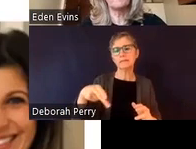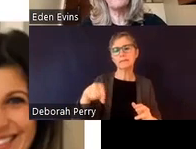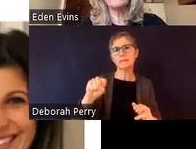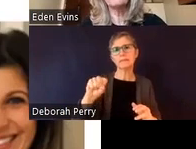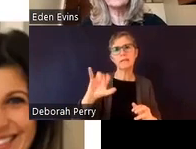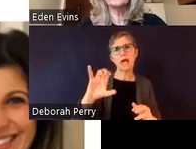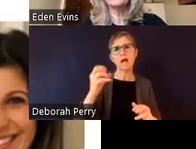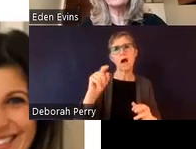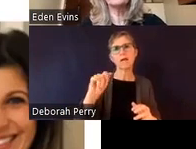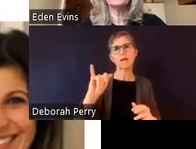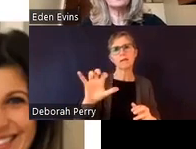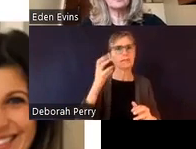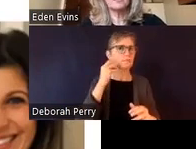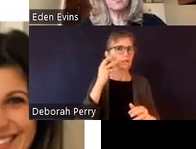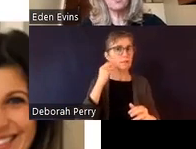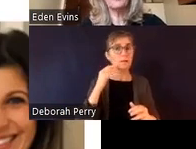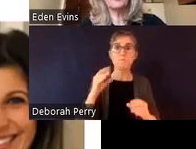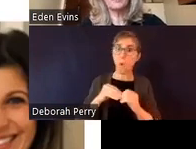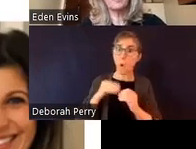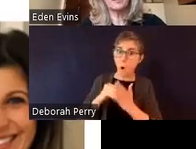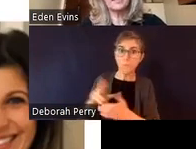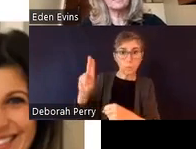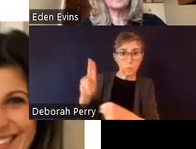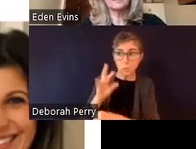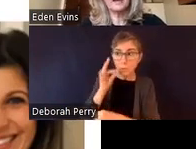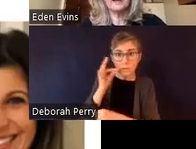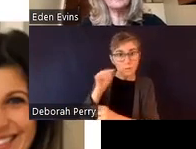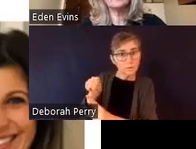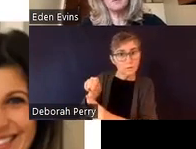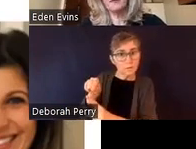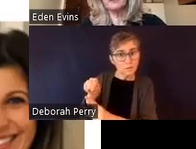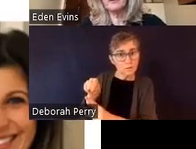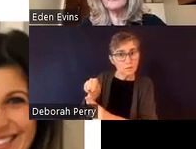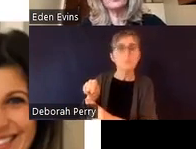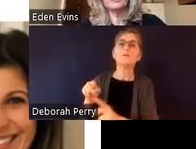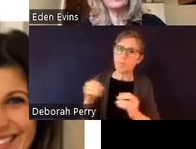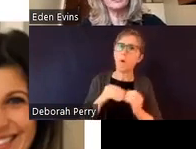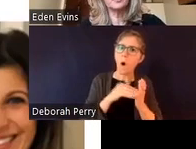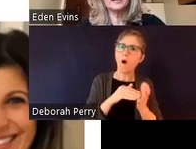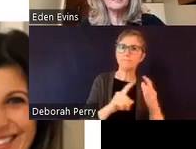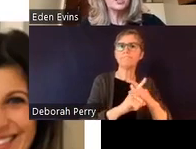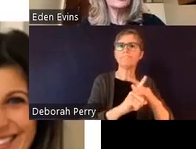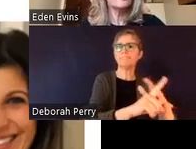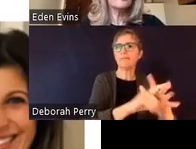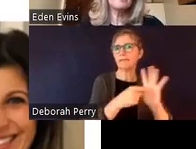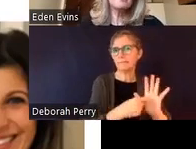more frequently you used, the more cannabis, the more frequently you had those symptoms. And, so,